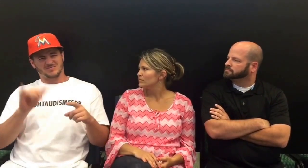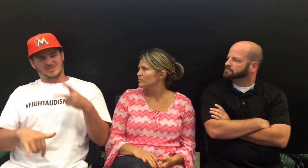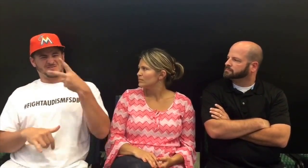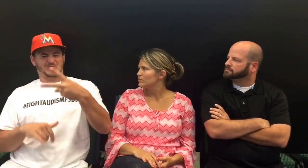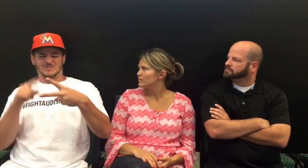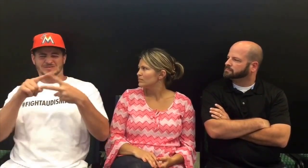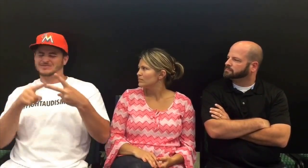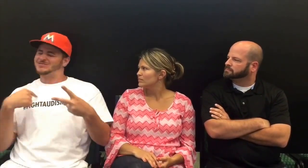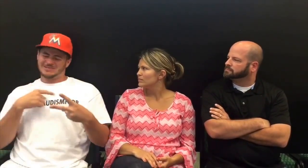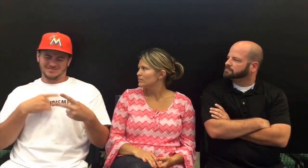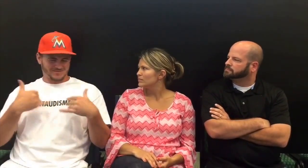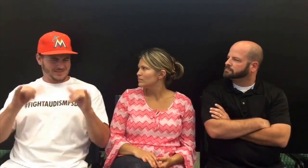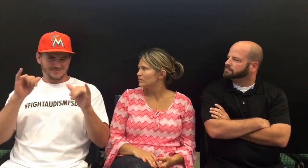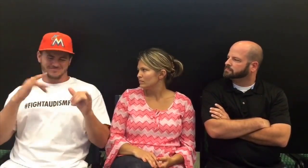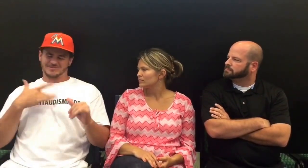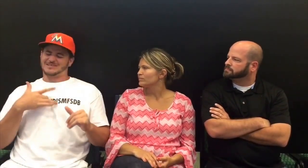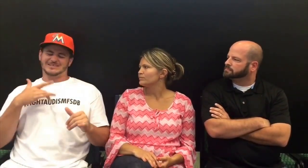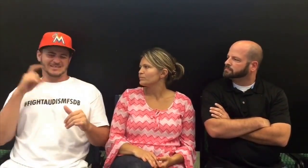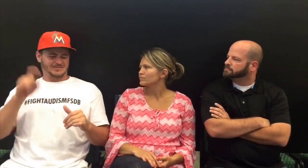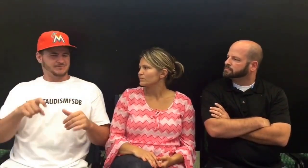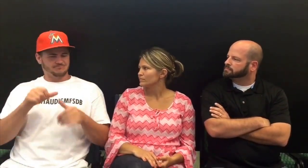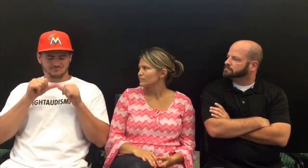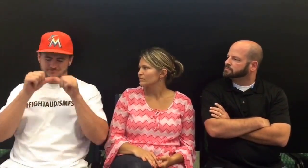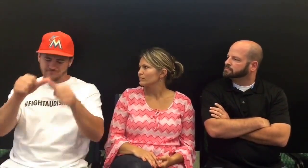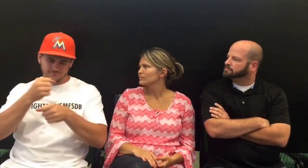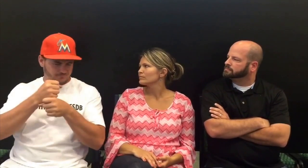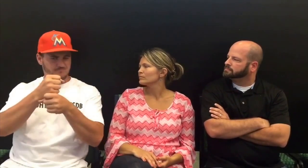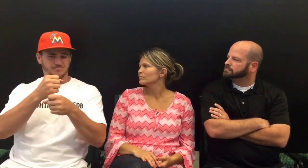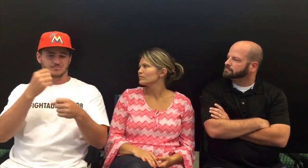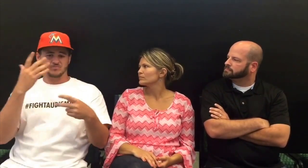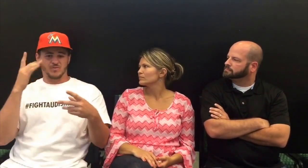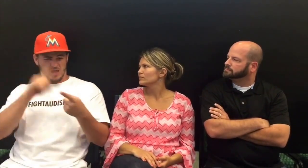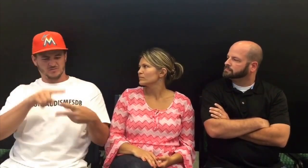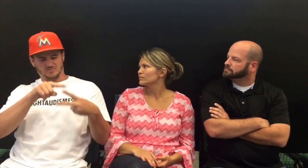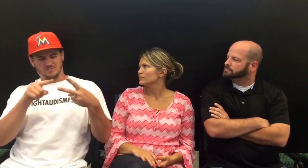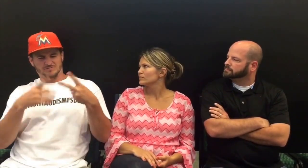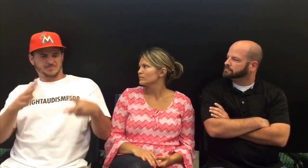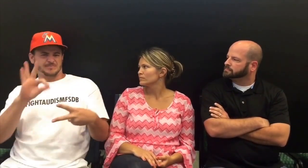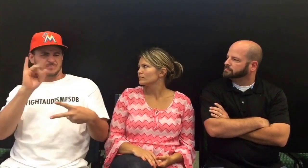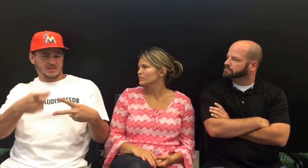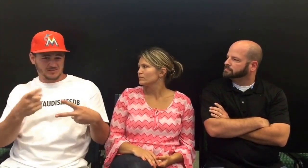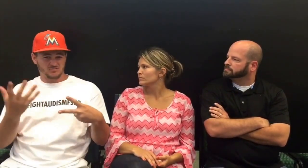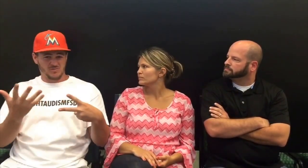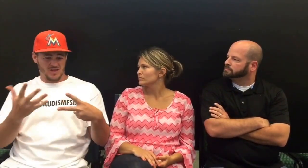but there are still two things that we have to protest about until we can fix the two: